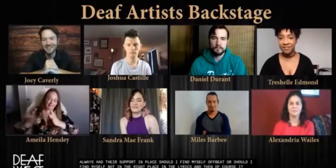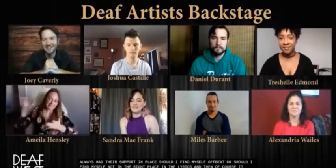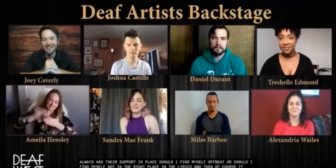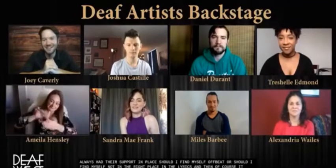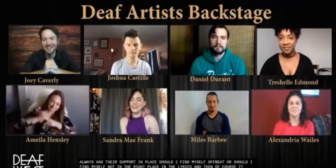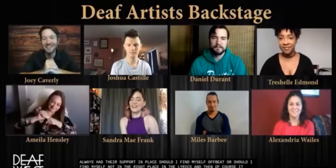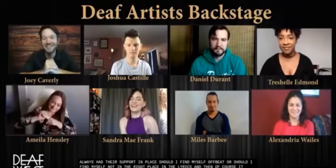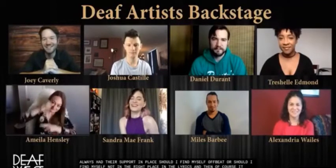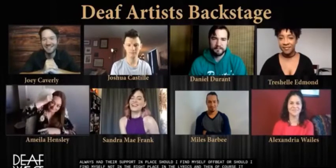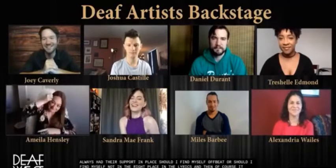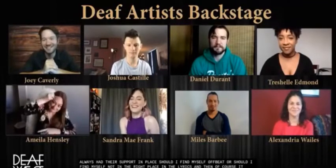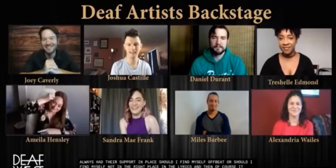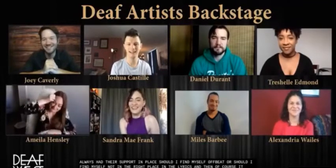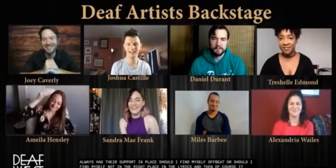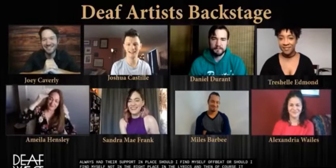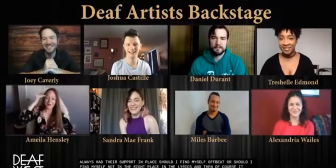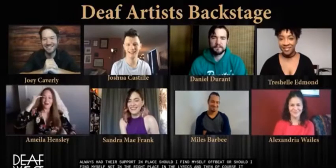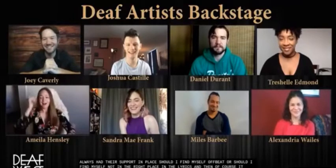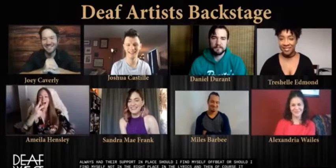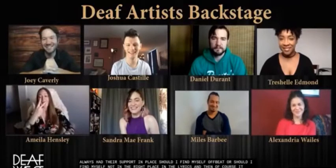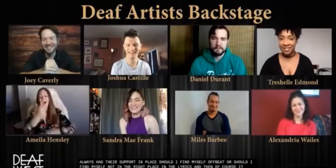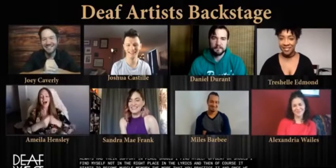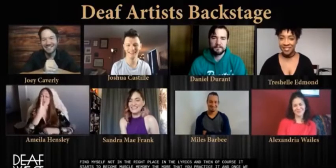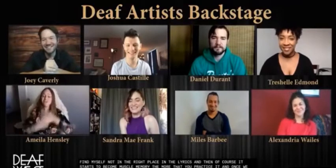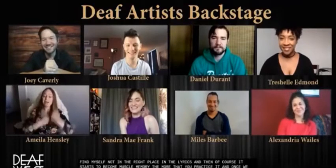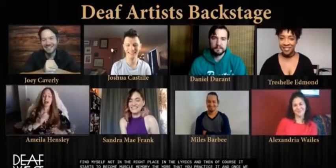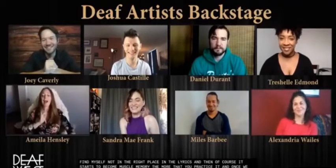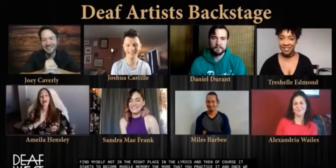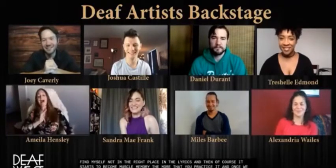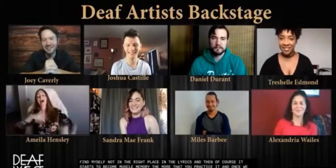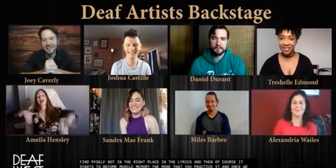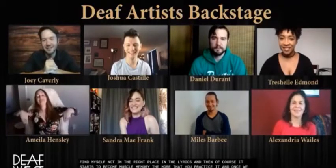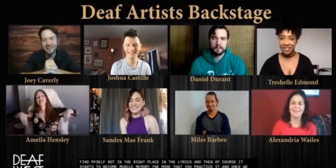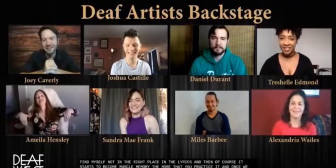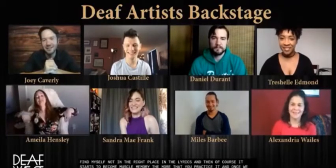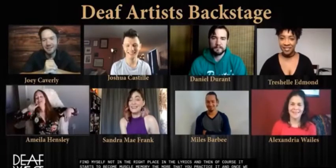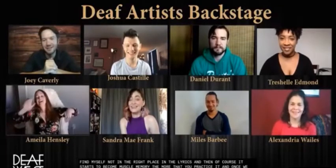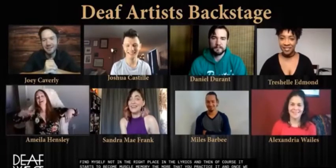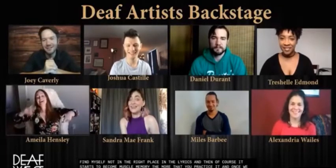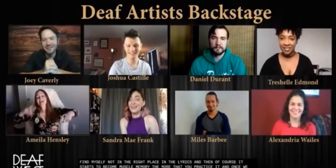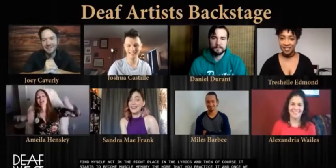And then getting new songs with always was difficult for two years.